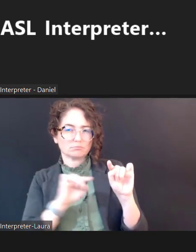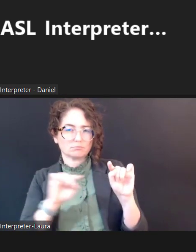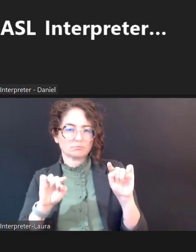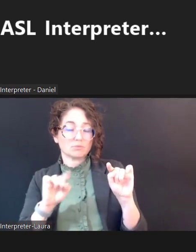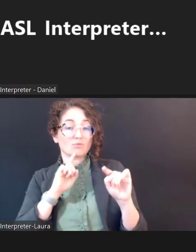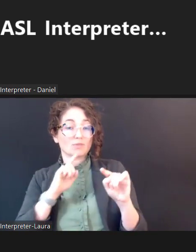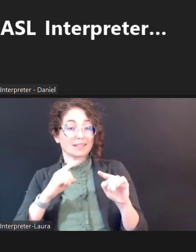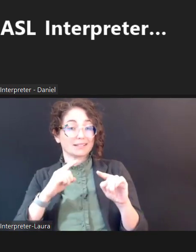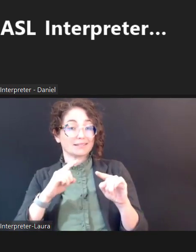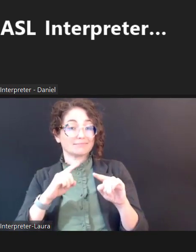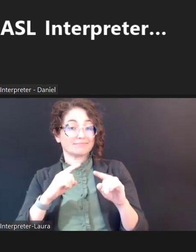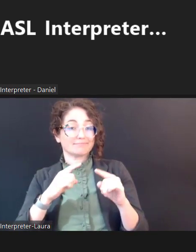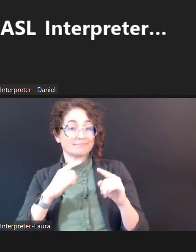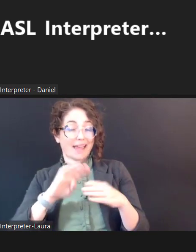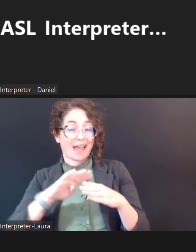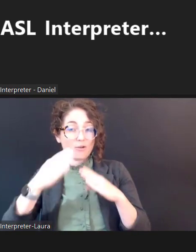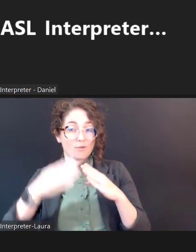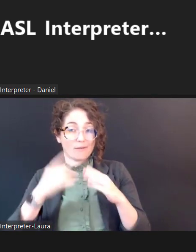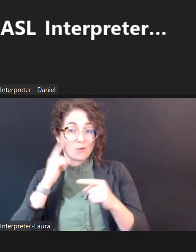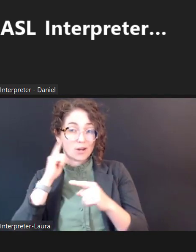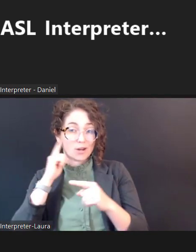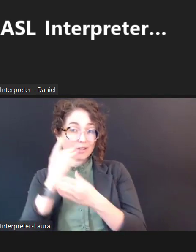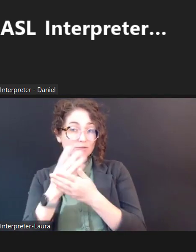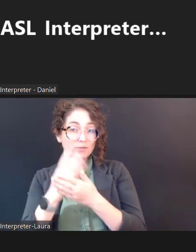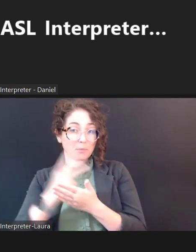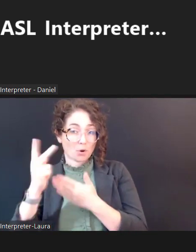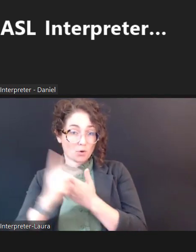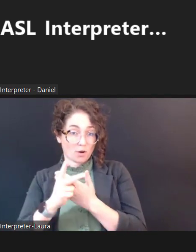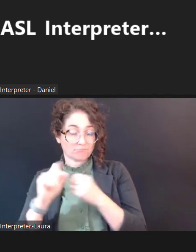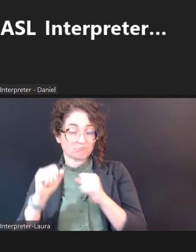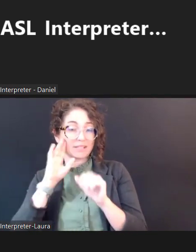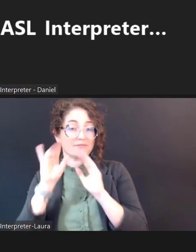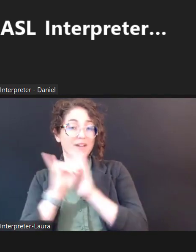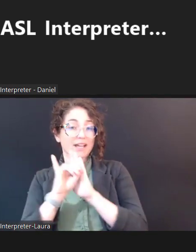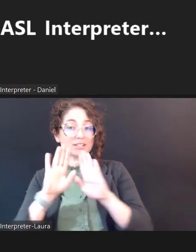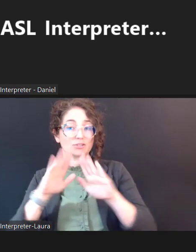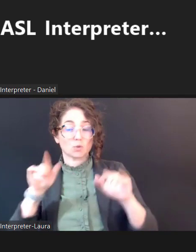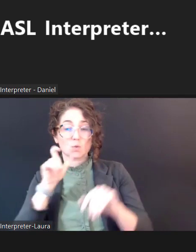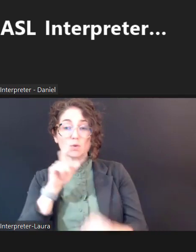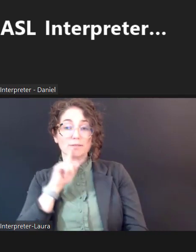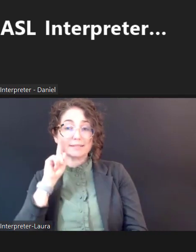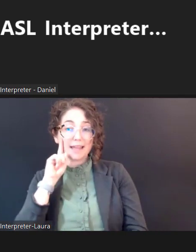identify children who are deaf or hard of hearing who are not been identified previously.